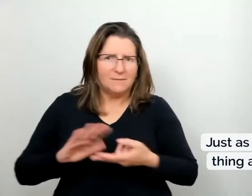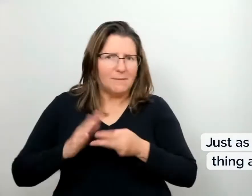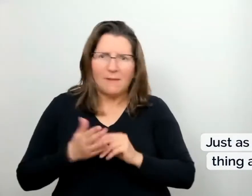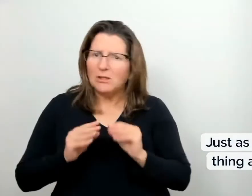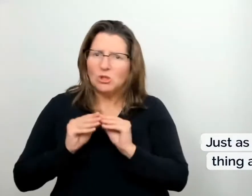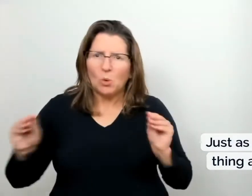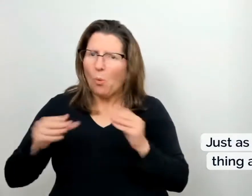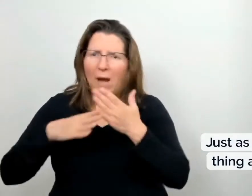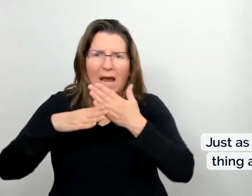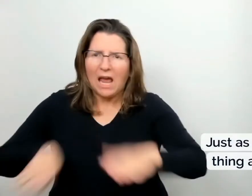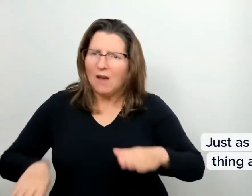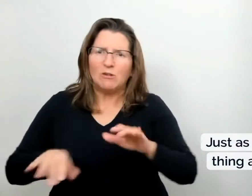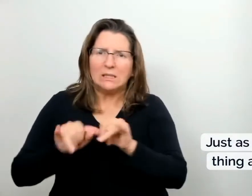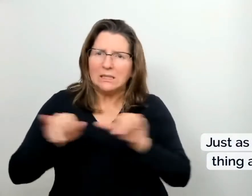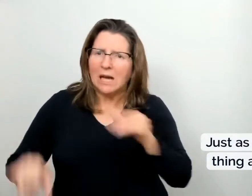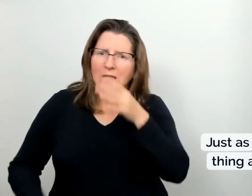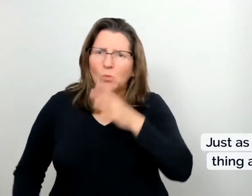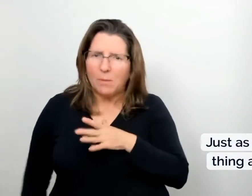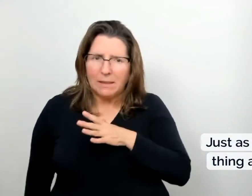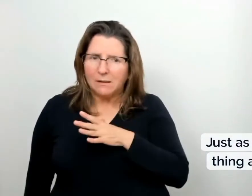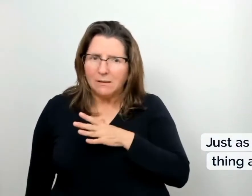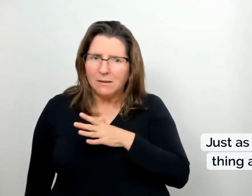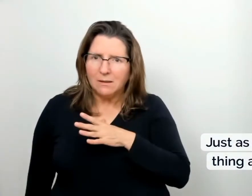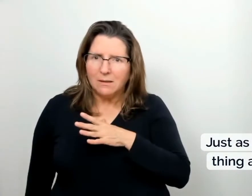So there is no such thing as the average sized woman.